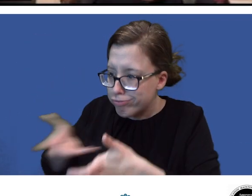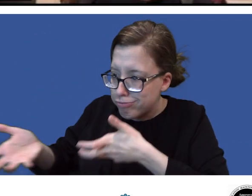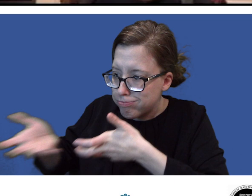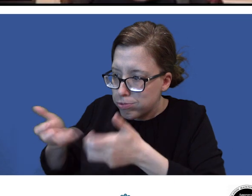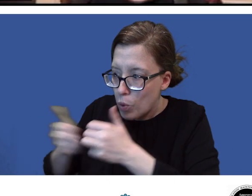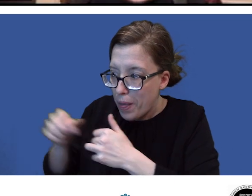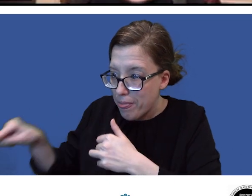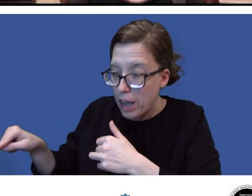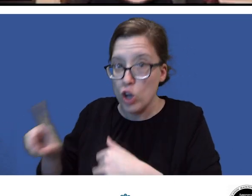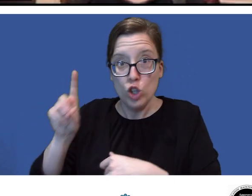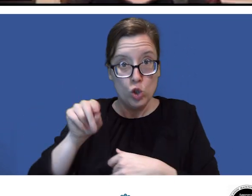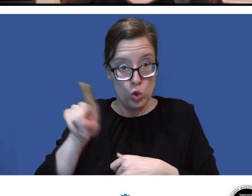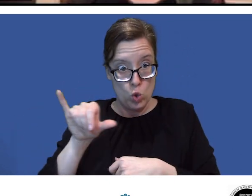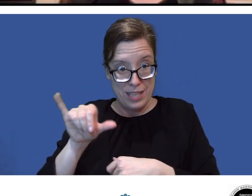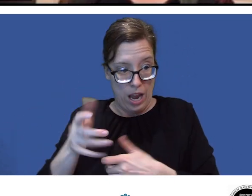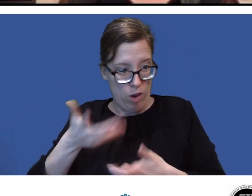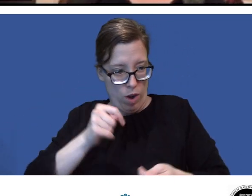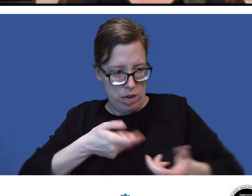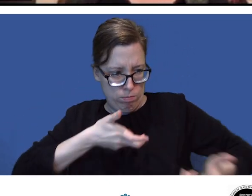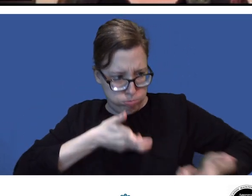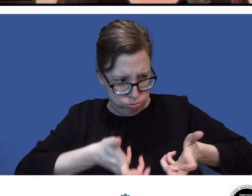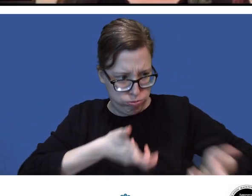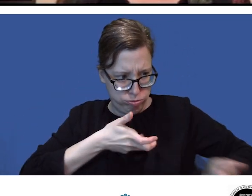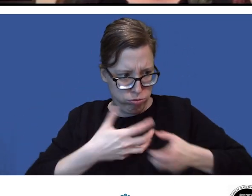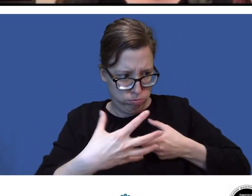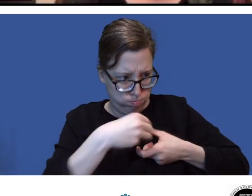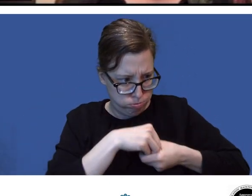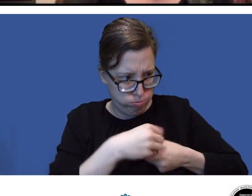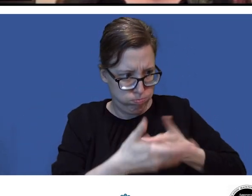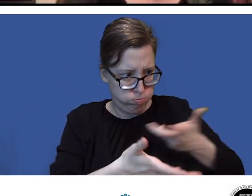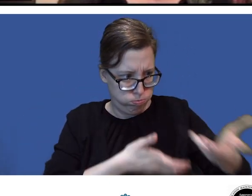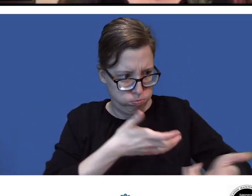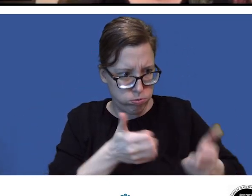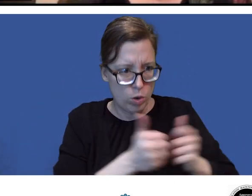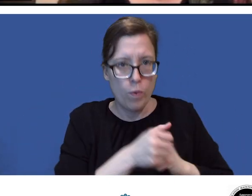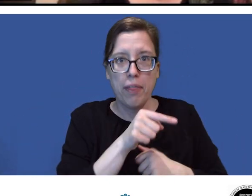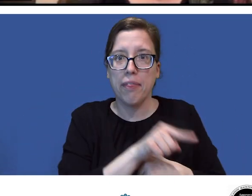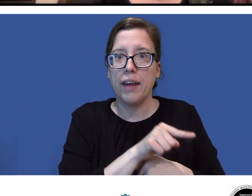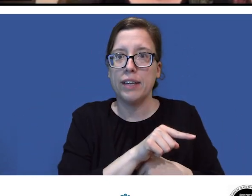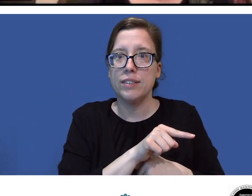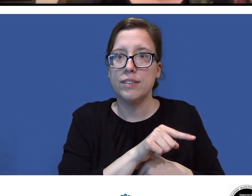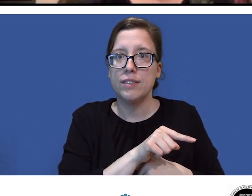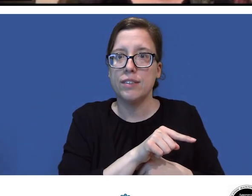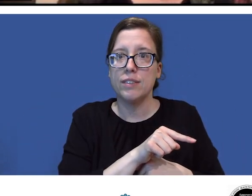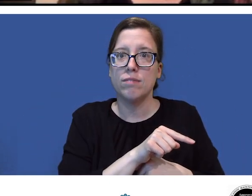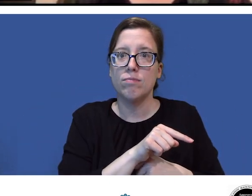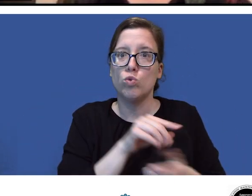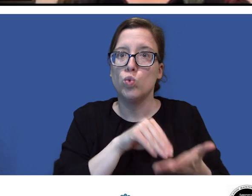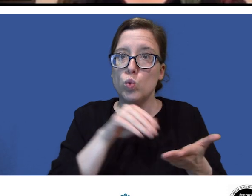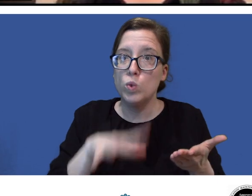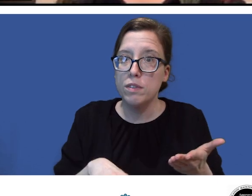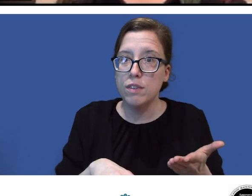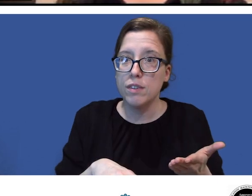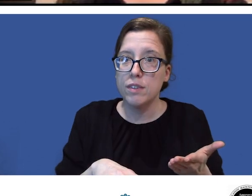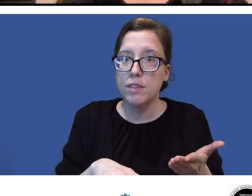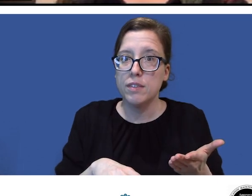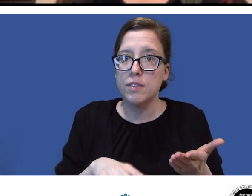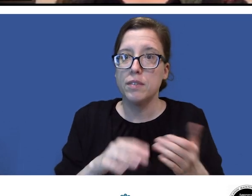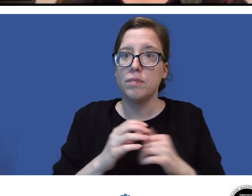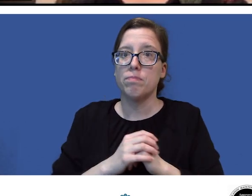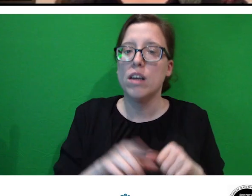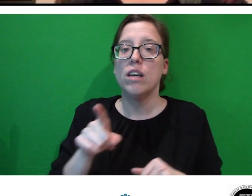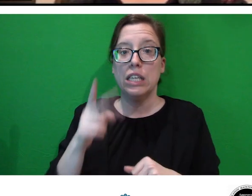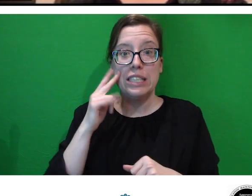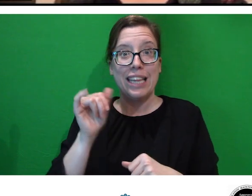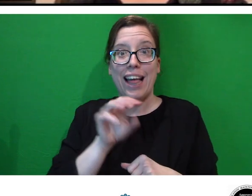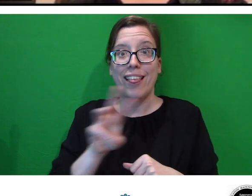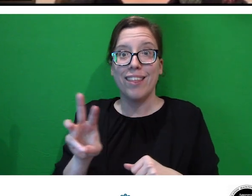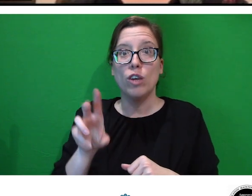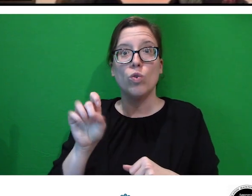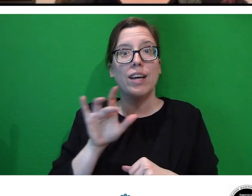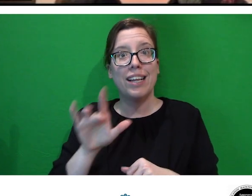to stay engaged in a situation, to stay engaged in that interaction.